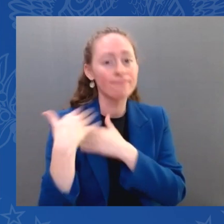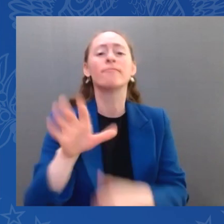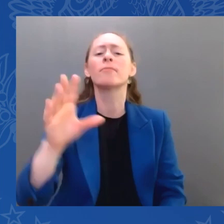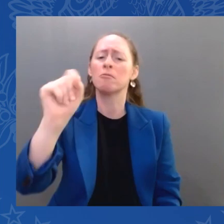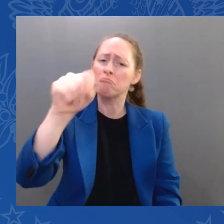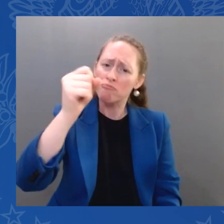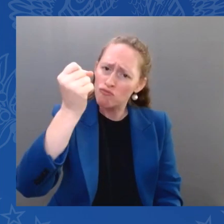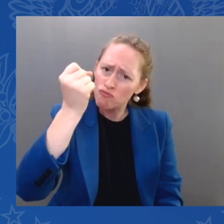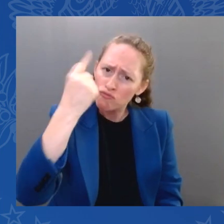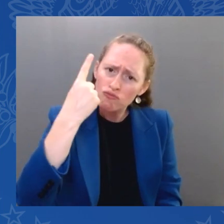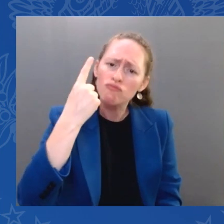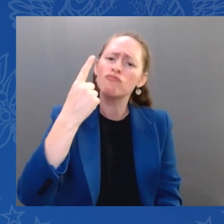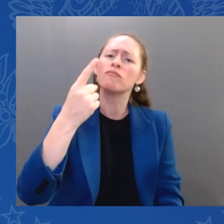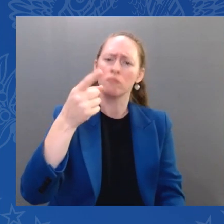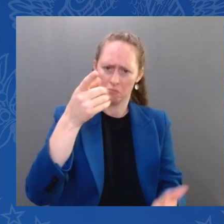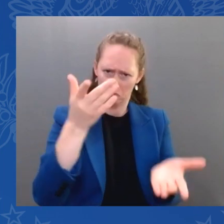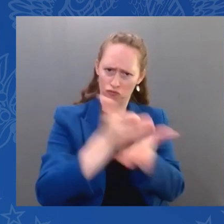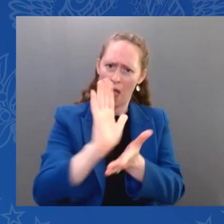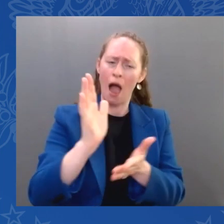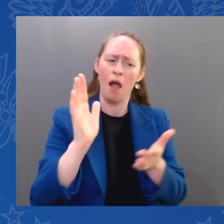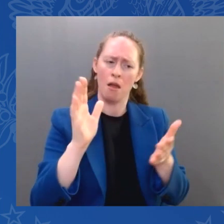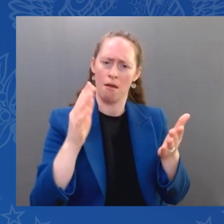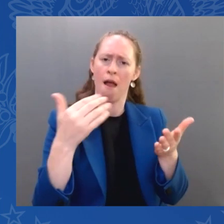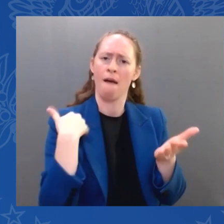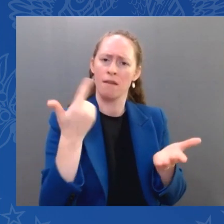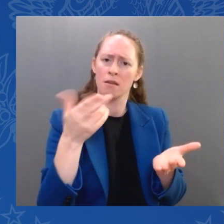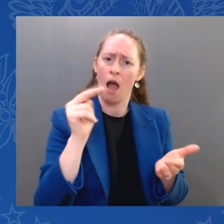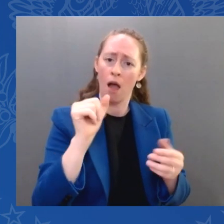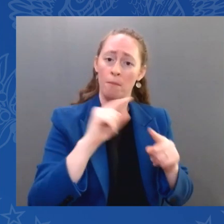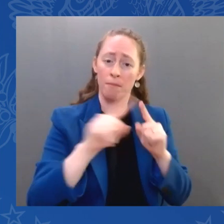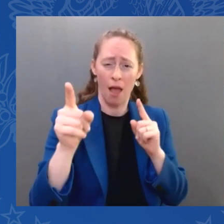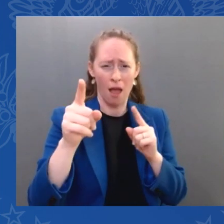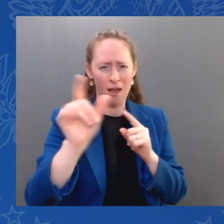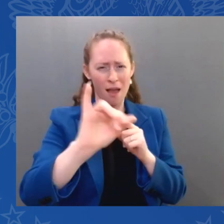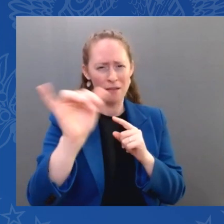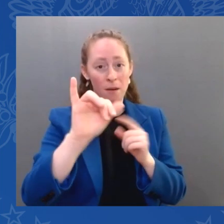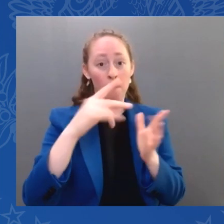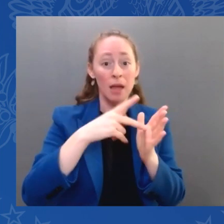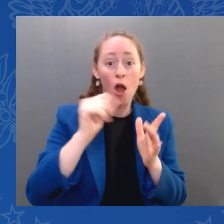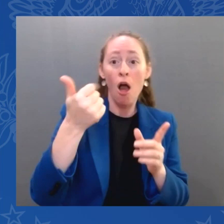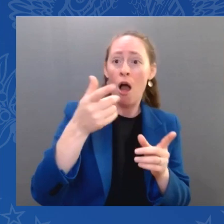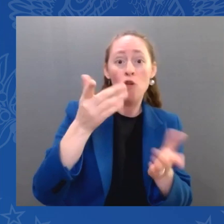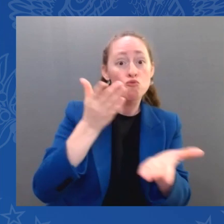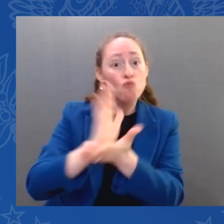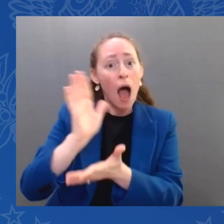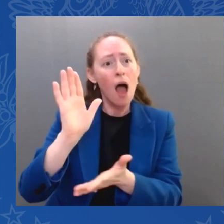without fear for our lives in a grocery store, in a classroom, on a playground, at a house of worship,